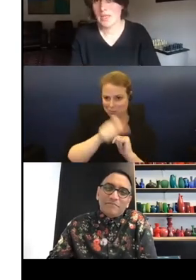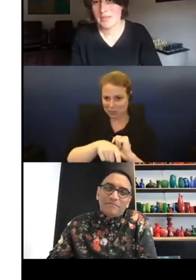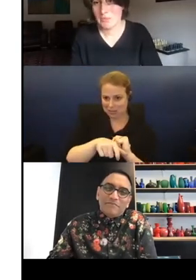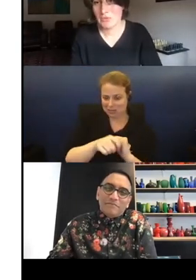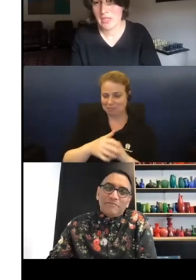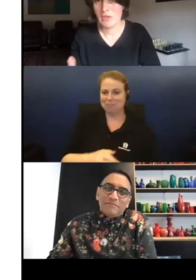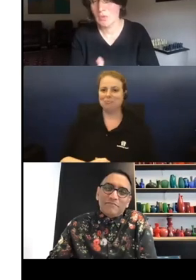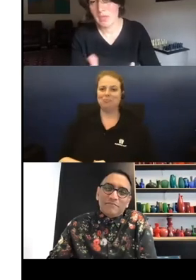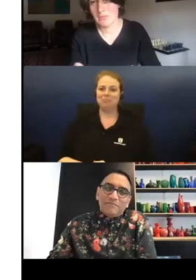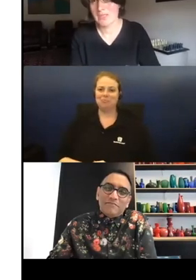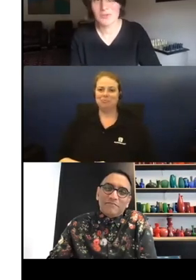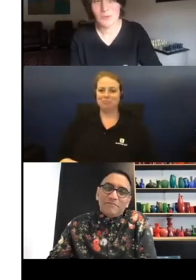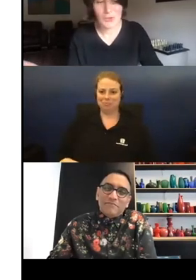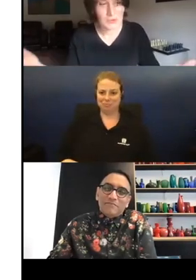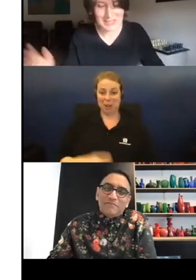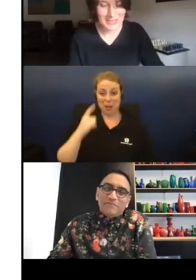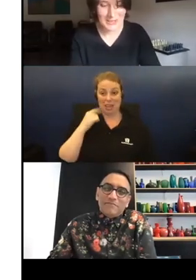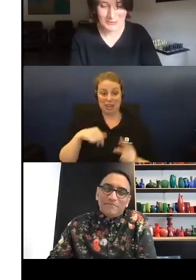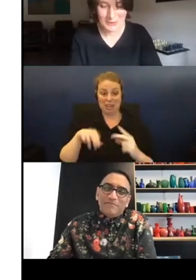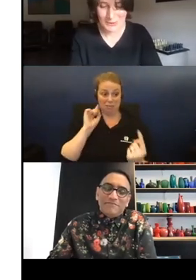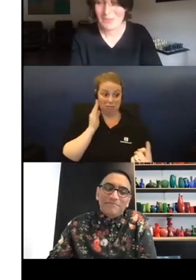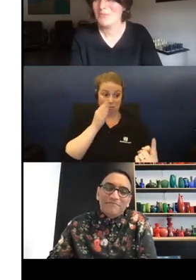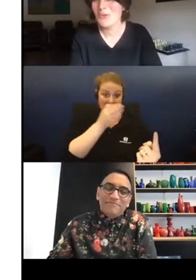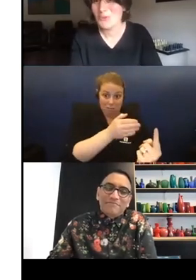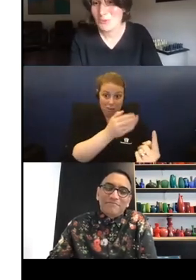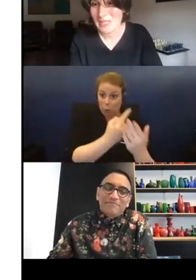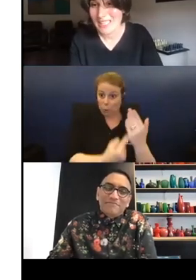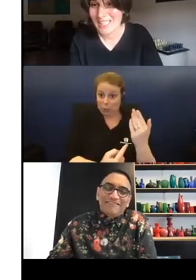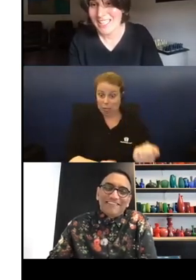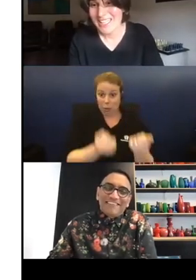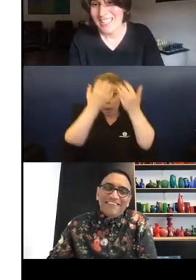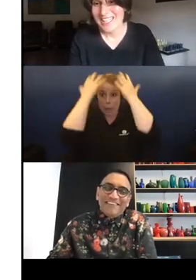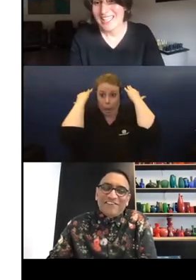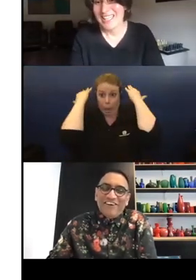be really overwhelmed and who knows you know it would be no good for me then that's great